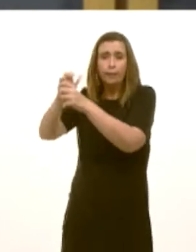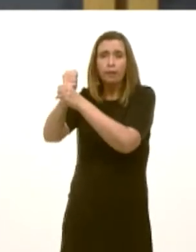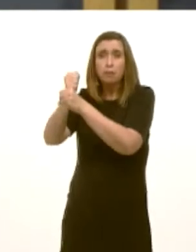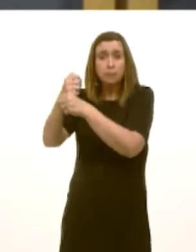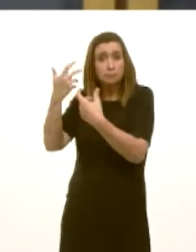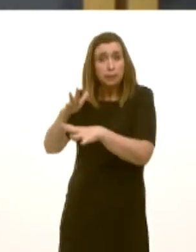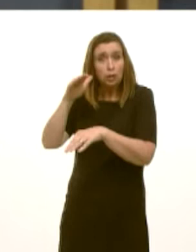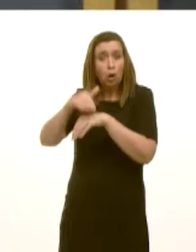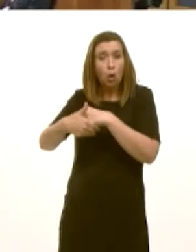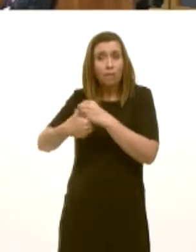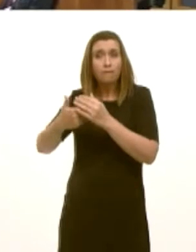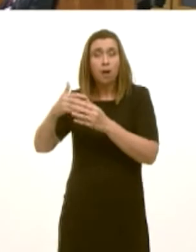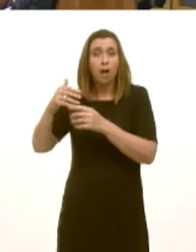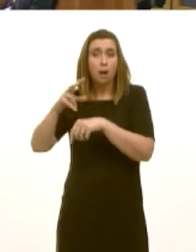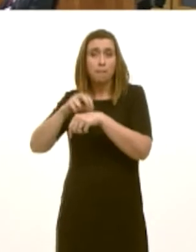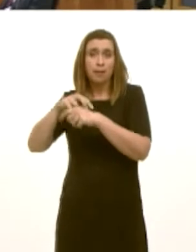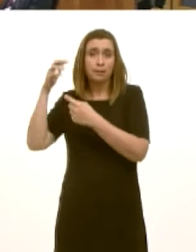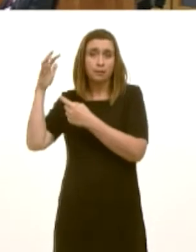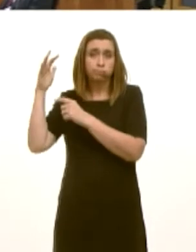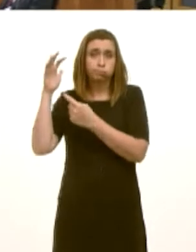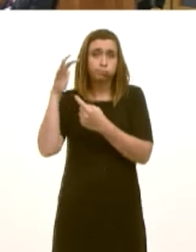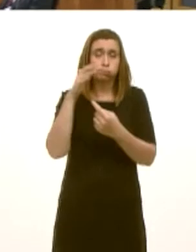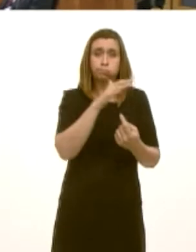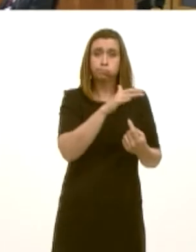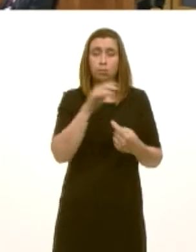OAQ(4)2364(FM) Carwyn Jones: This is not a devolved matterówell,